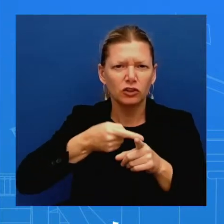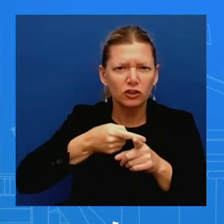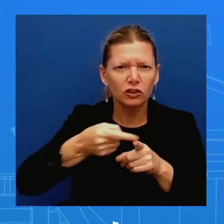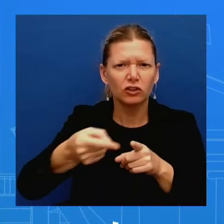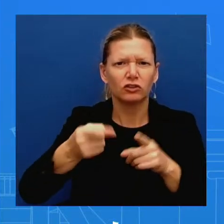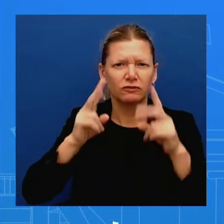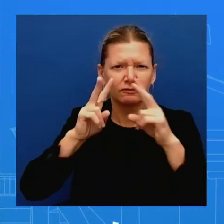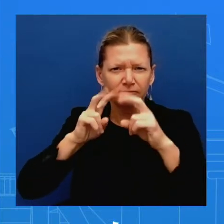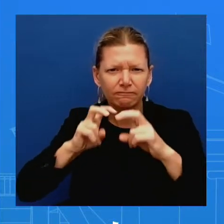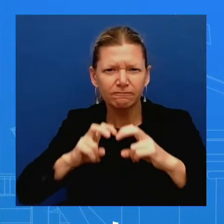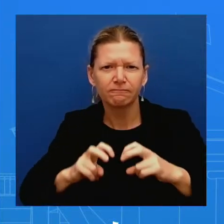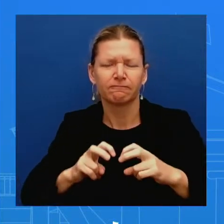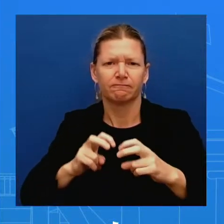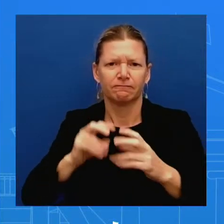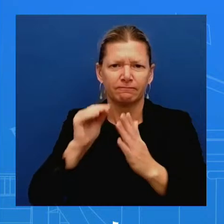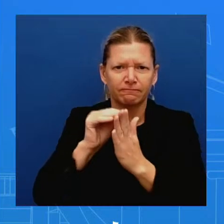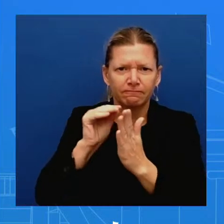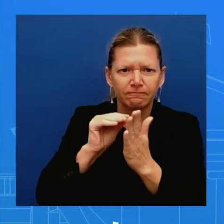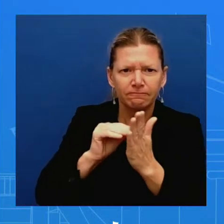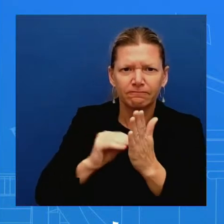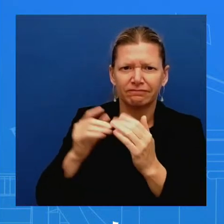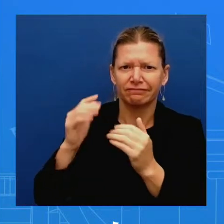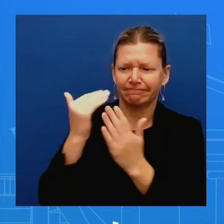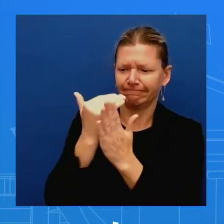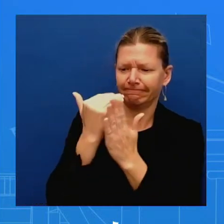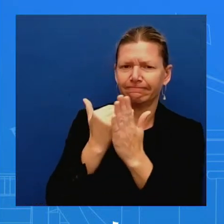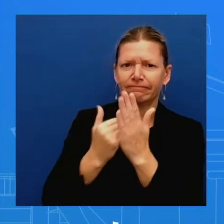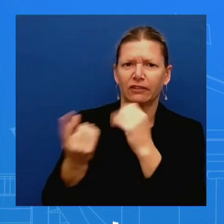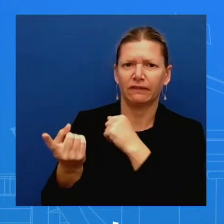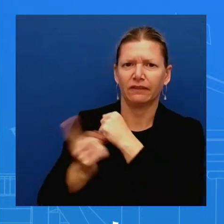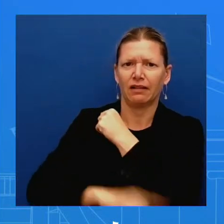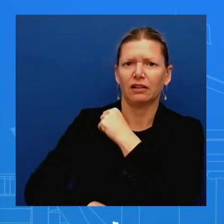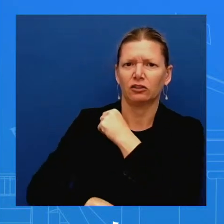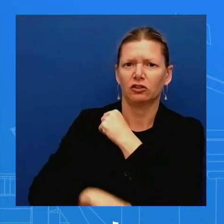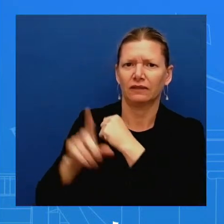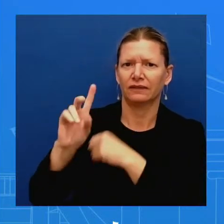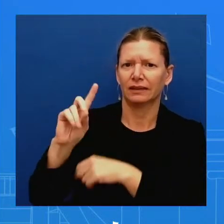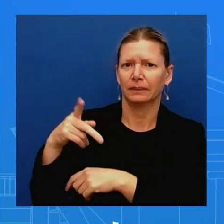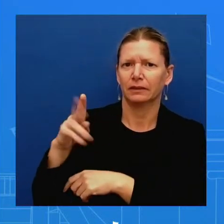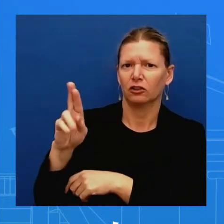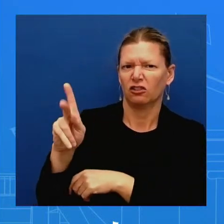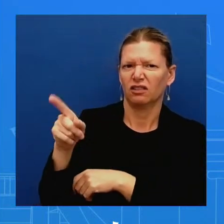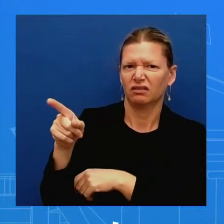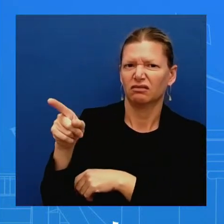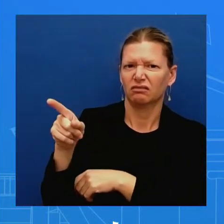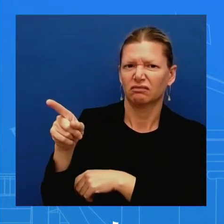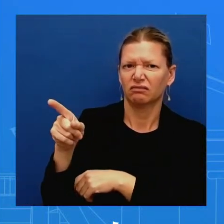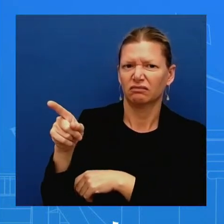to counter the destabili- -- destabilizing Russia-DPRK partnership, but I'm certainly not going to preview any sanctions from here.